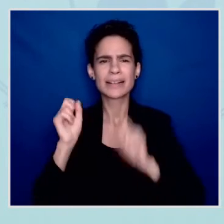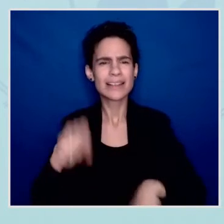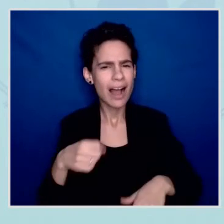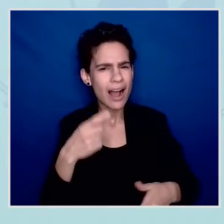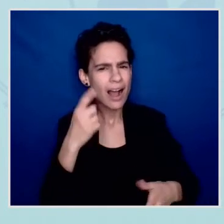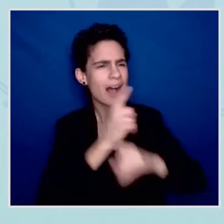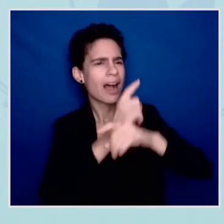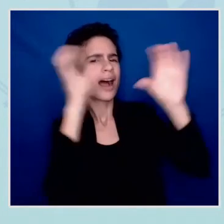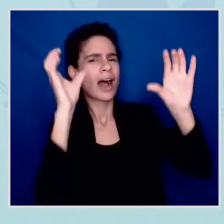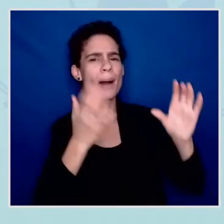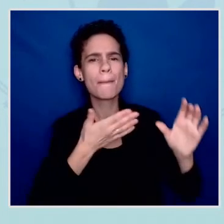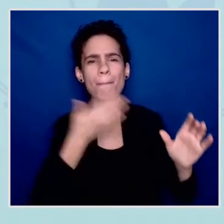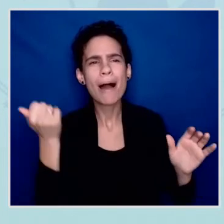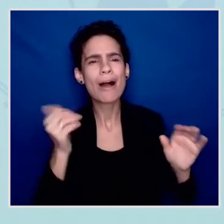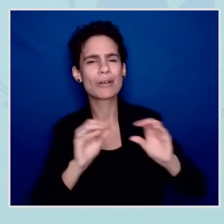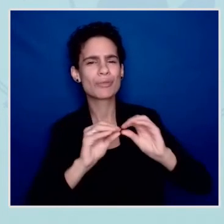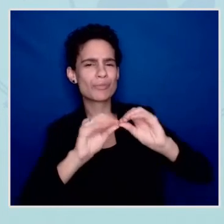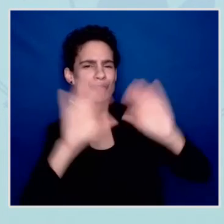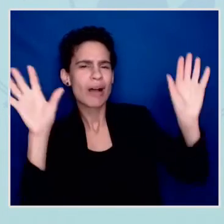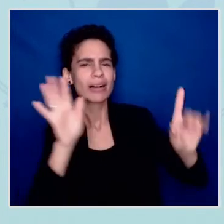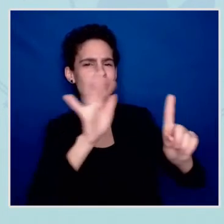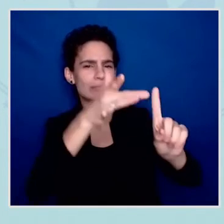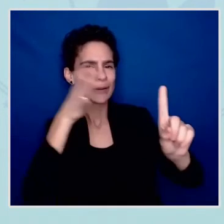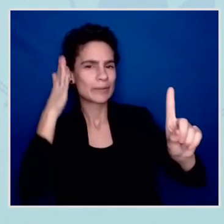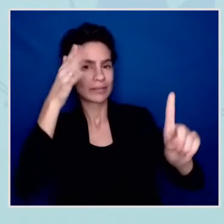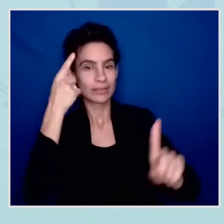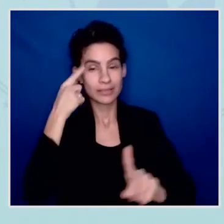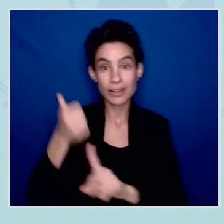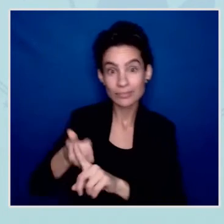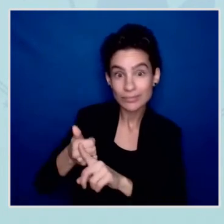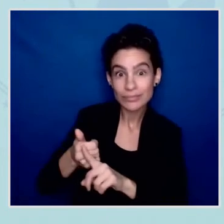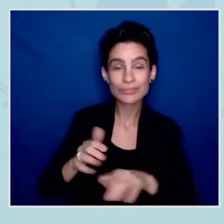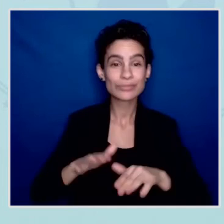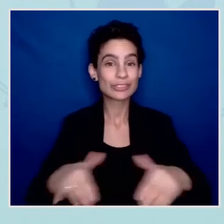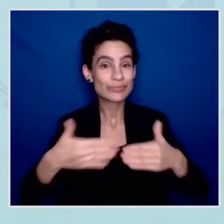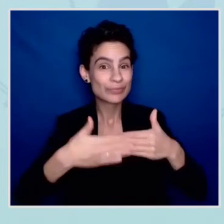ELECT AND I SHARE A VISION OF AMERICA WHERE OPPORTUNITY IS